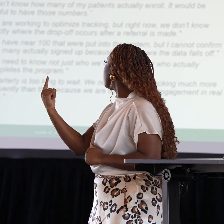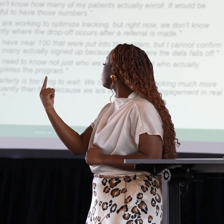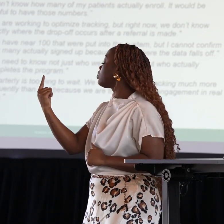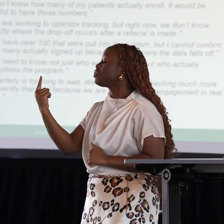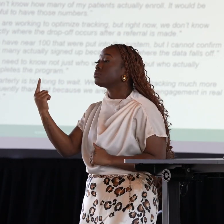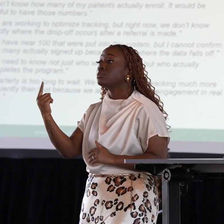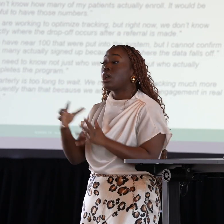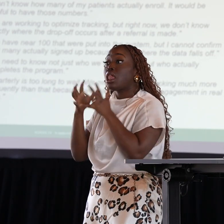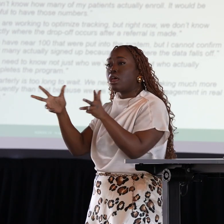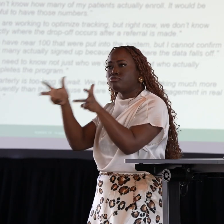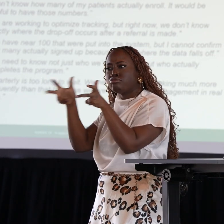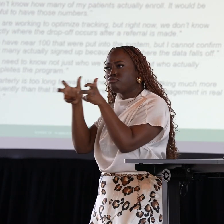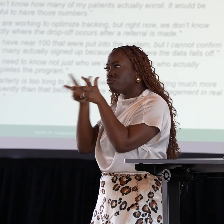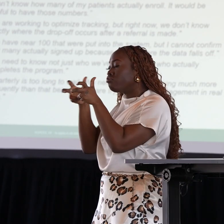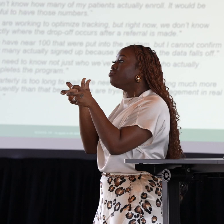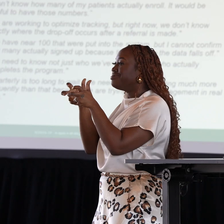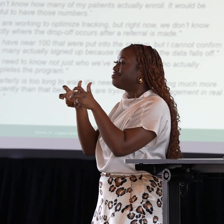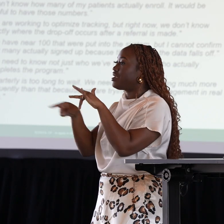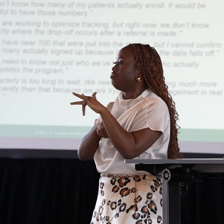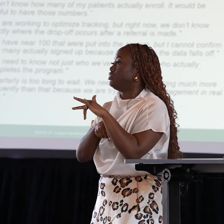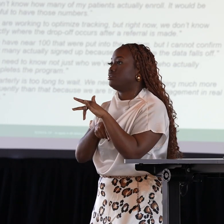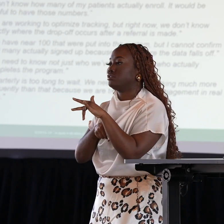that we heard is that there are gaps. They're not hearing enough